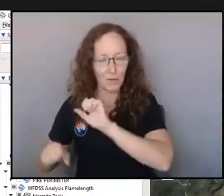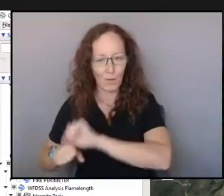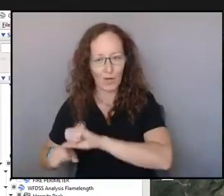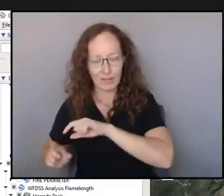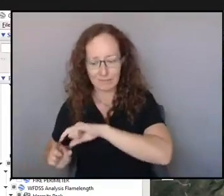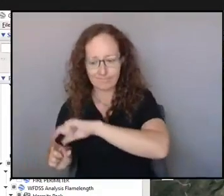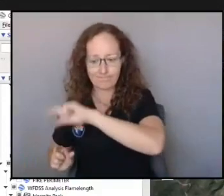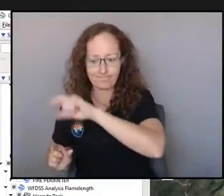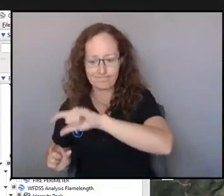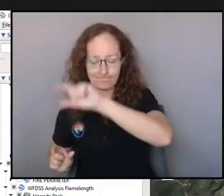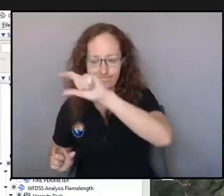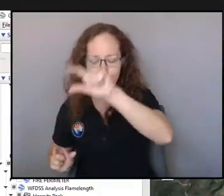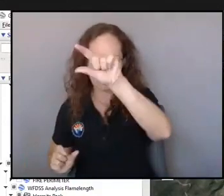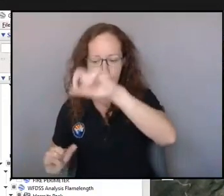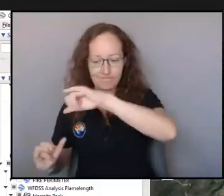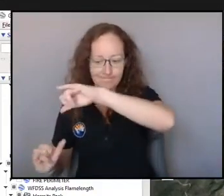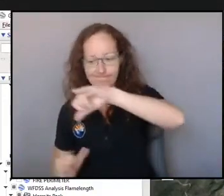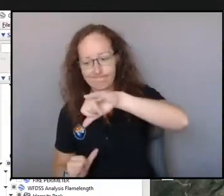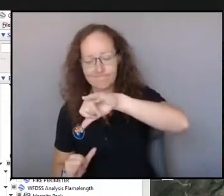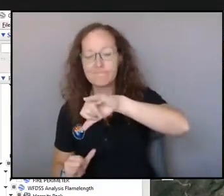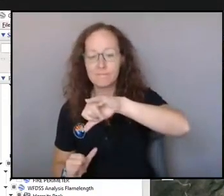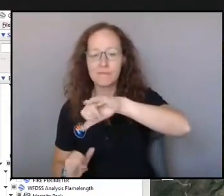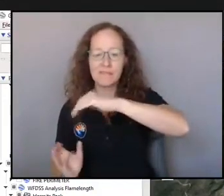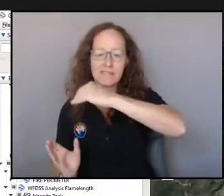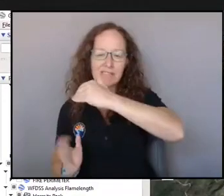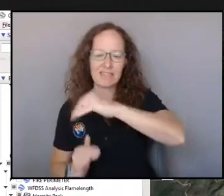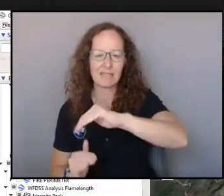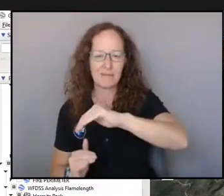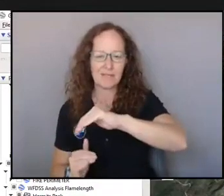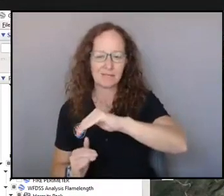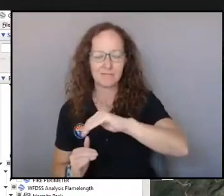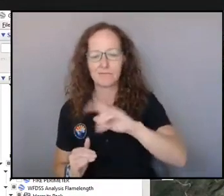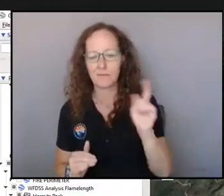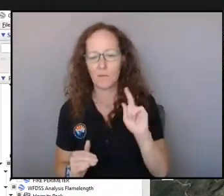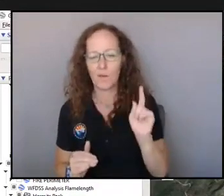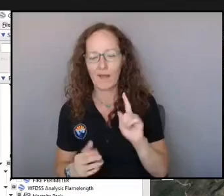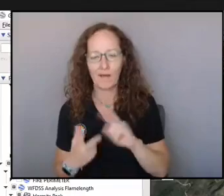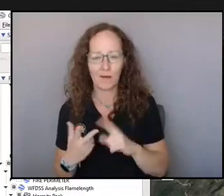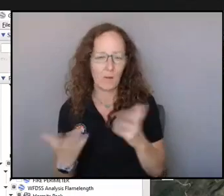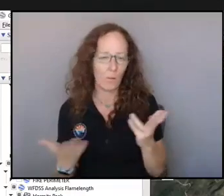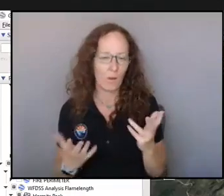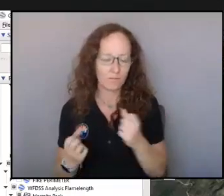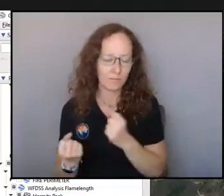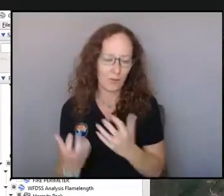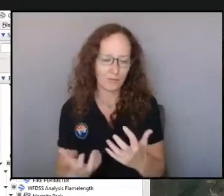I'M NOT EXPECTING A GREAT DEAL OF GROWTH ON THE PECOS VALLEY AREA.